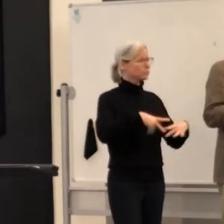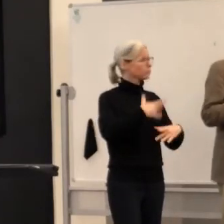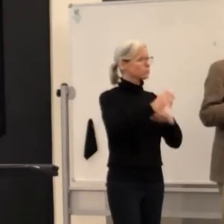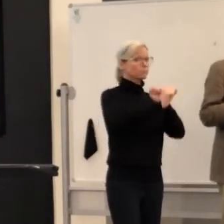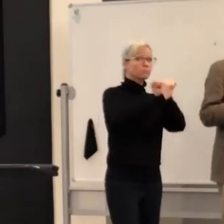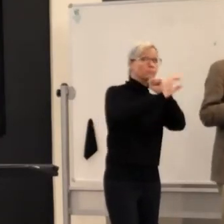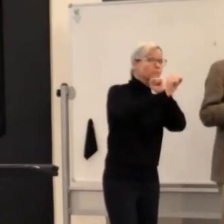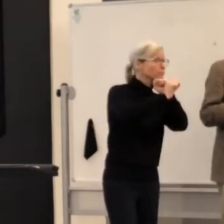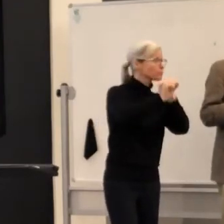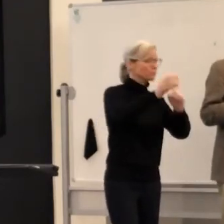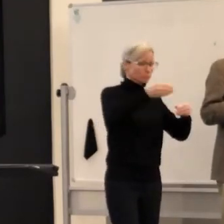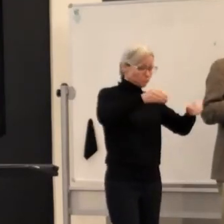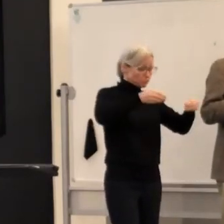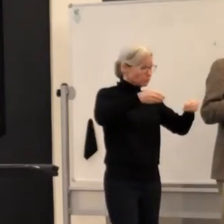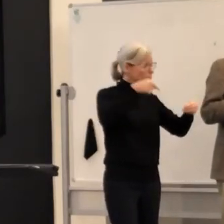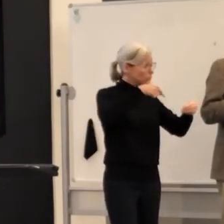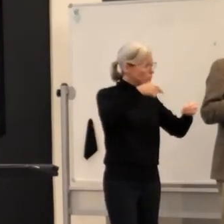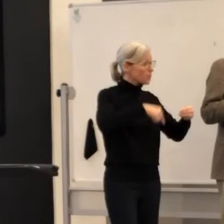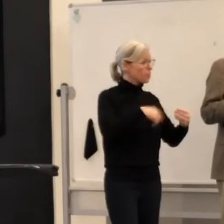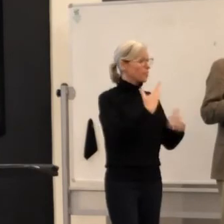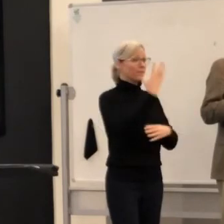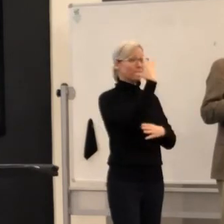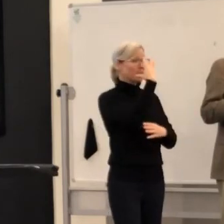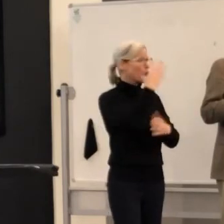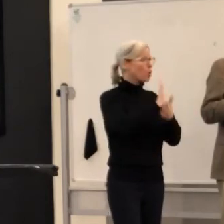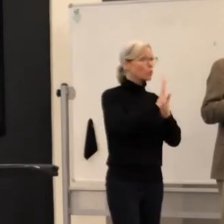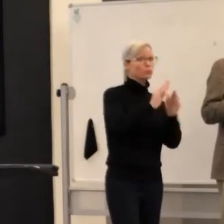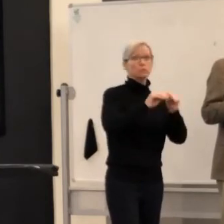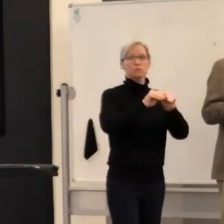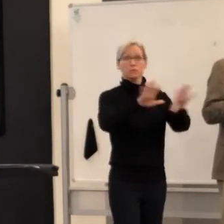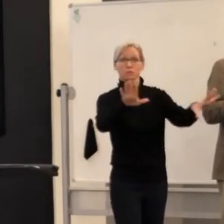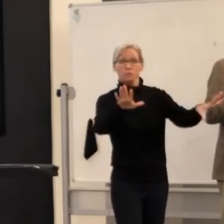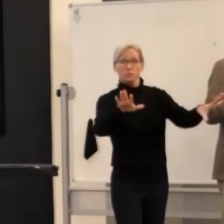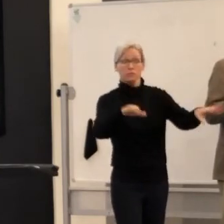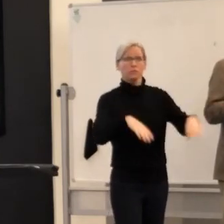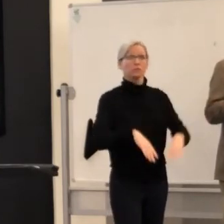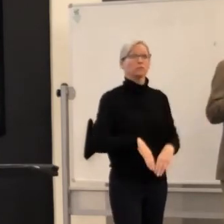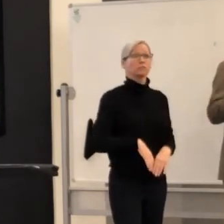videos, those kinds of what we call expressive works